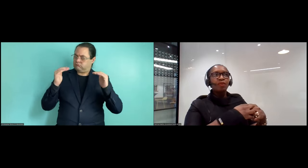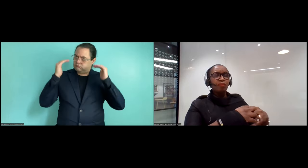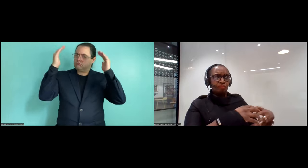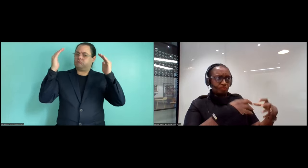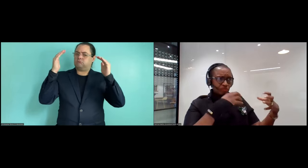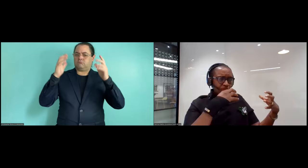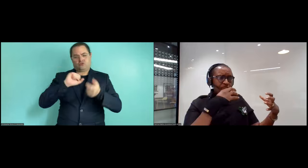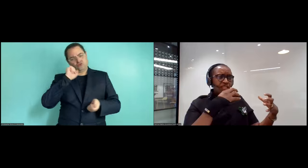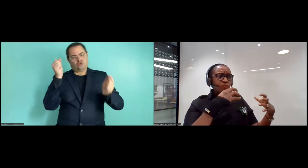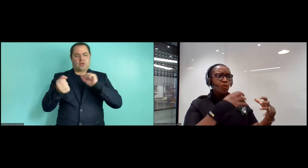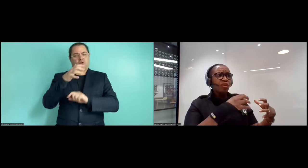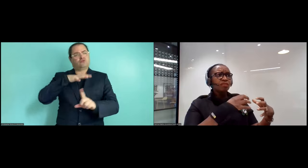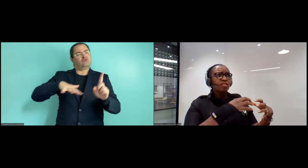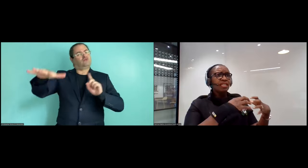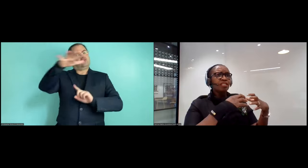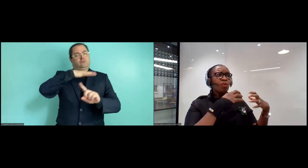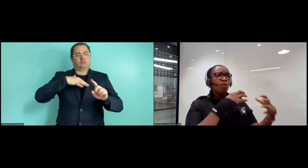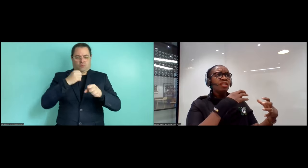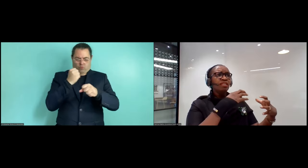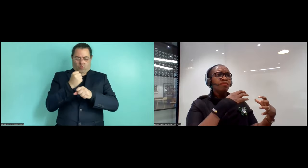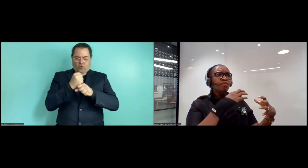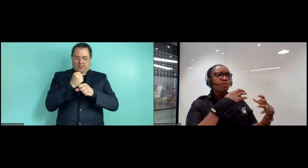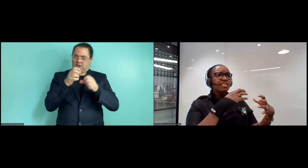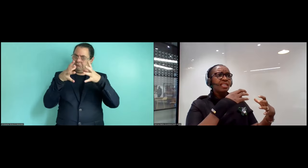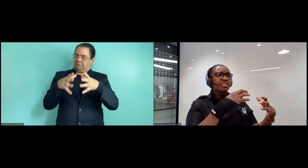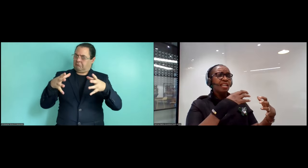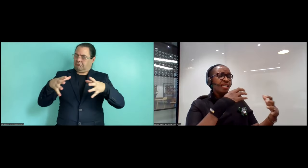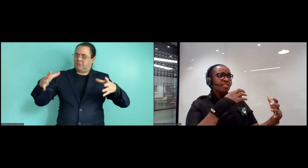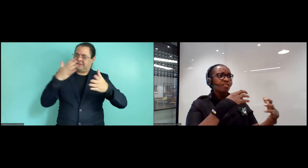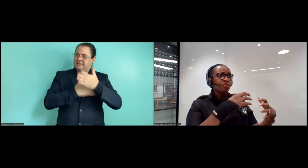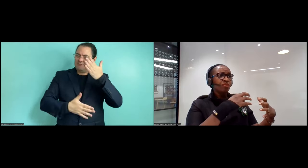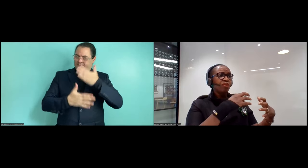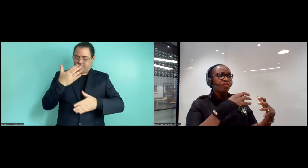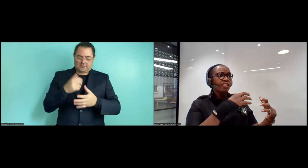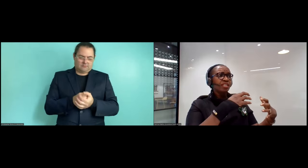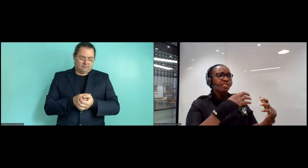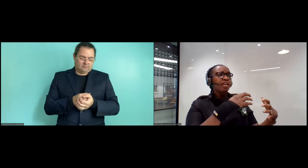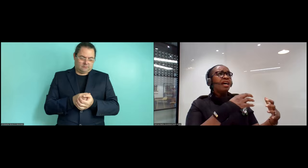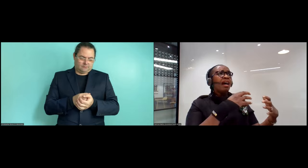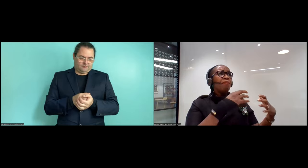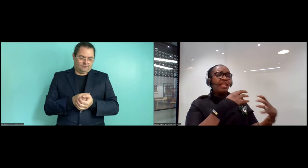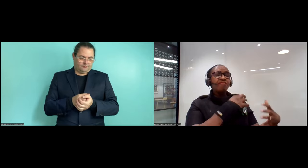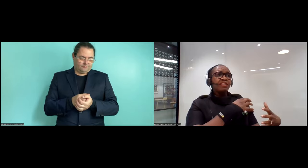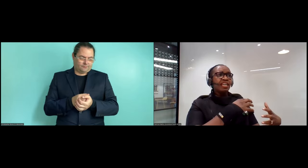14:21:54 you know, this problem doesn't only focus. So, like I said, already that benefiting